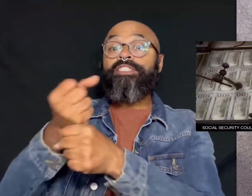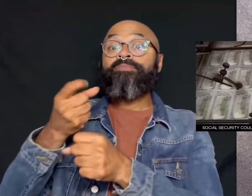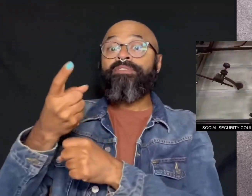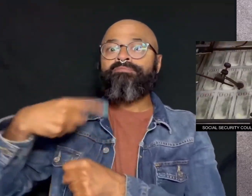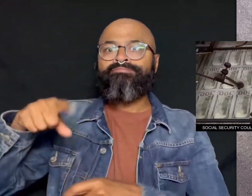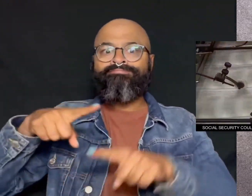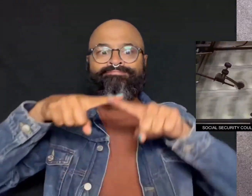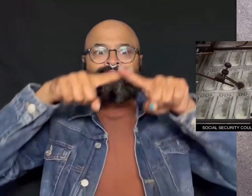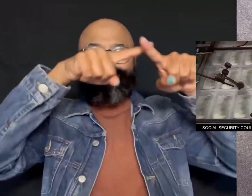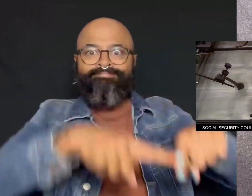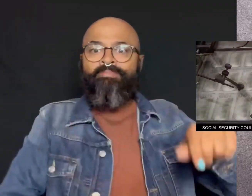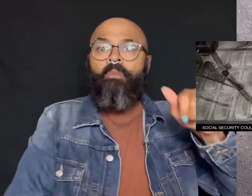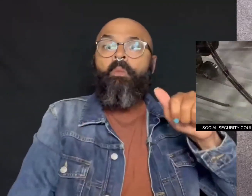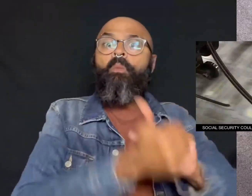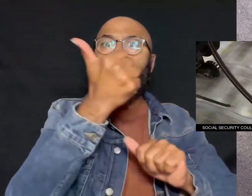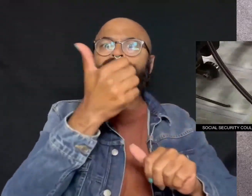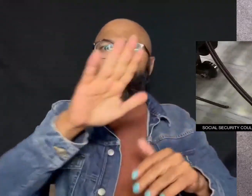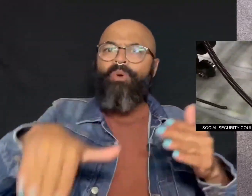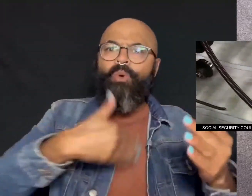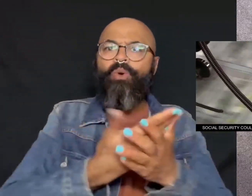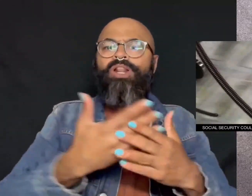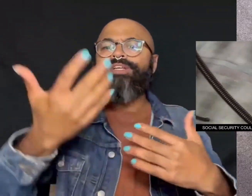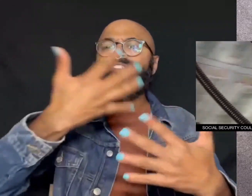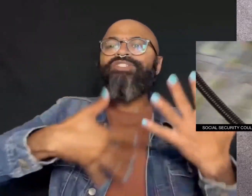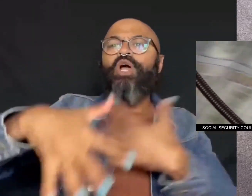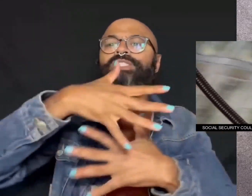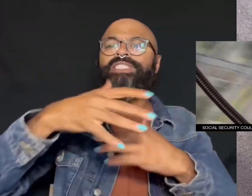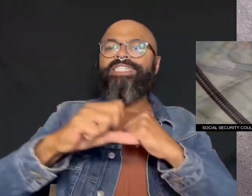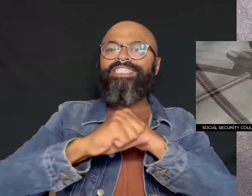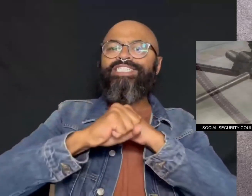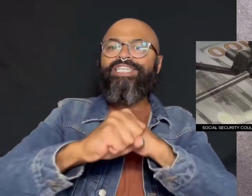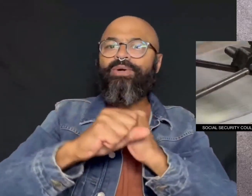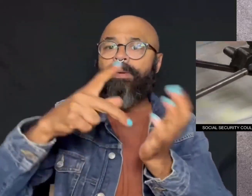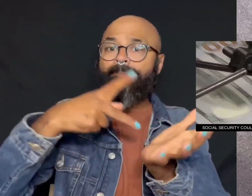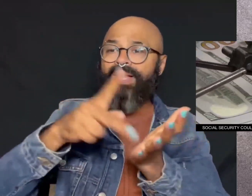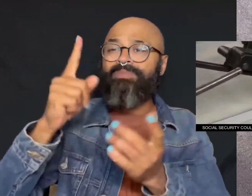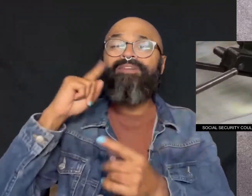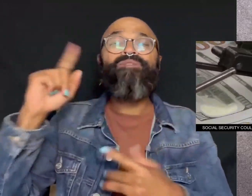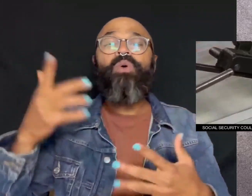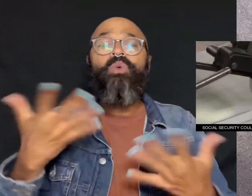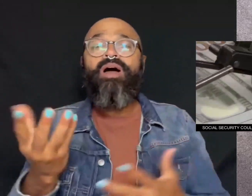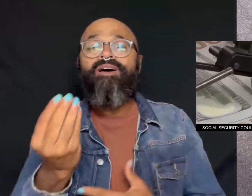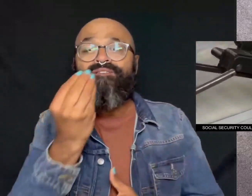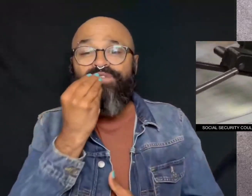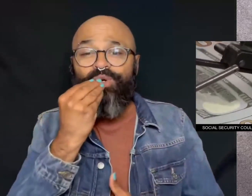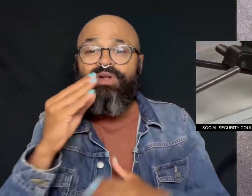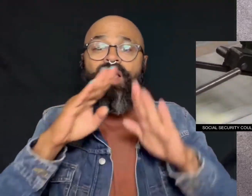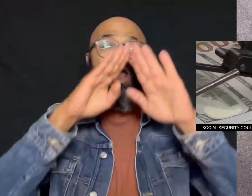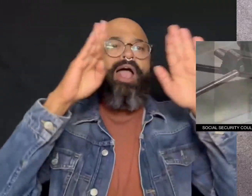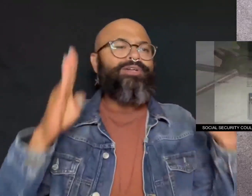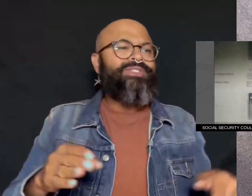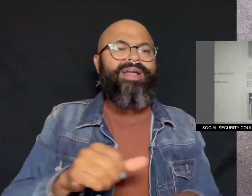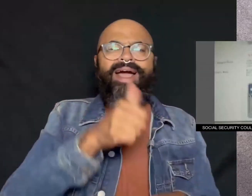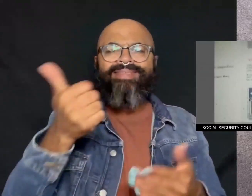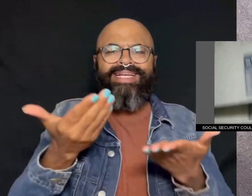40% of recipients rely almost entirely on, so social security payments for food, housing,